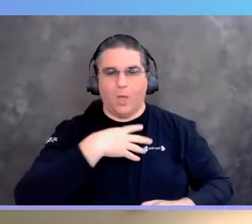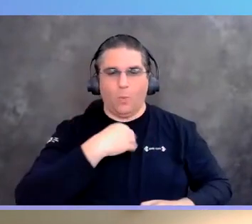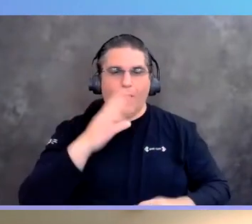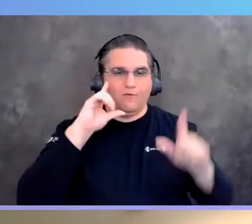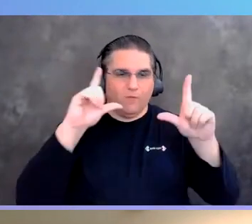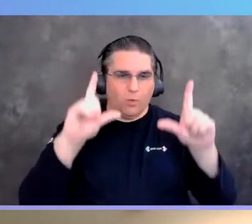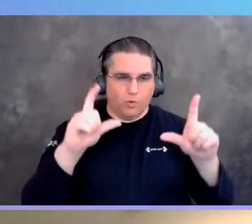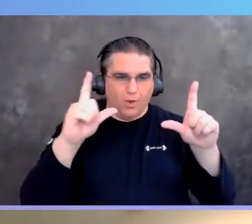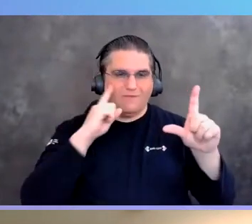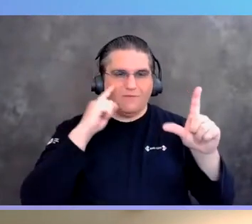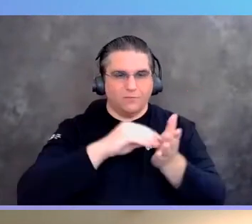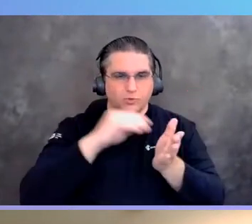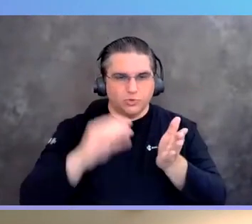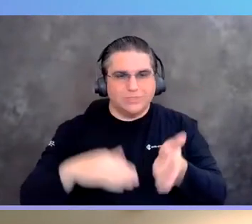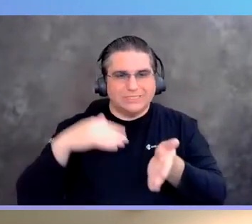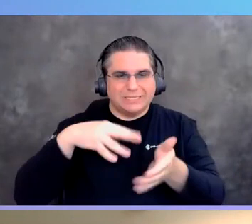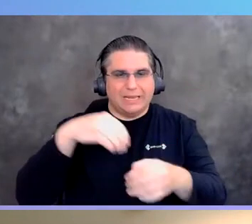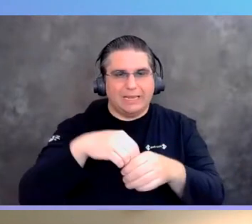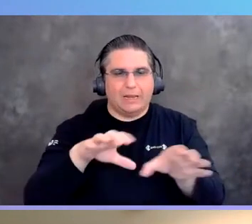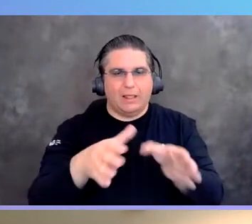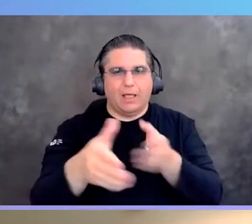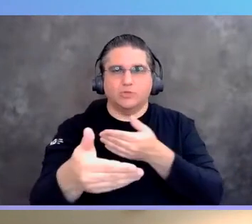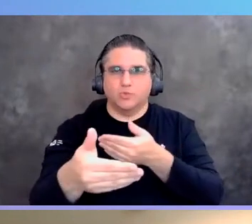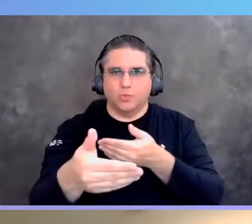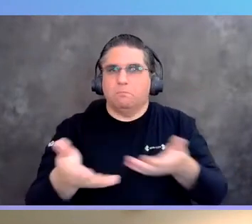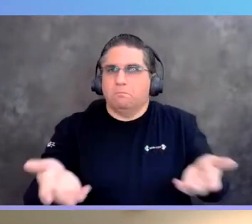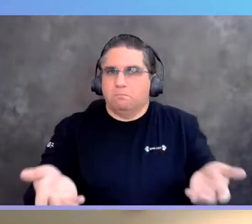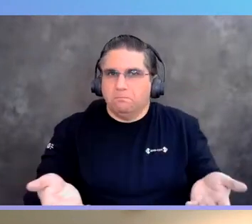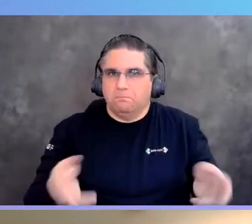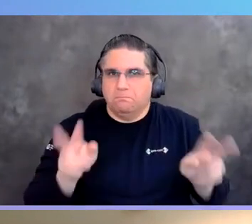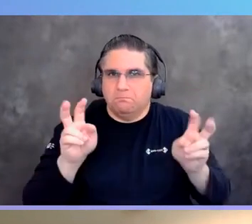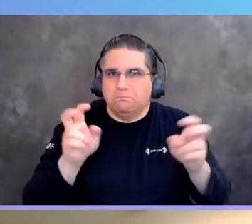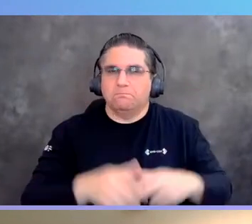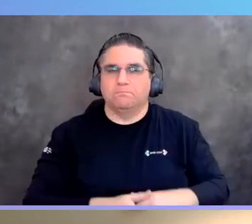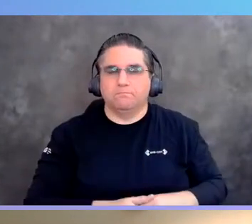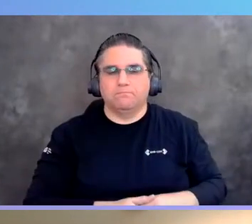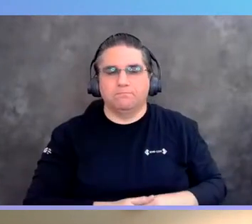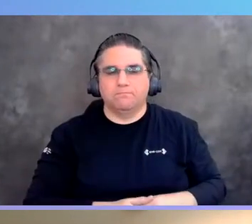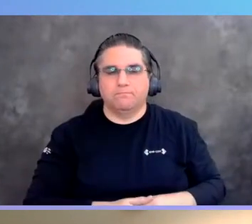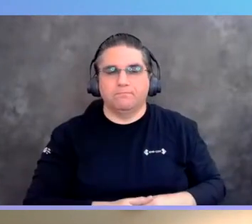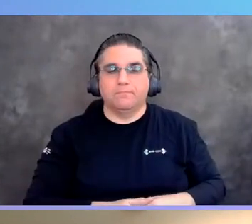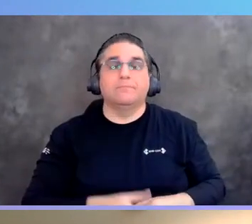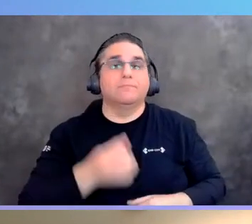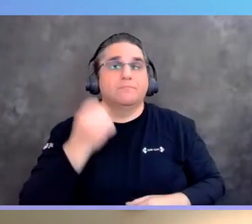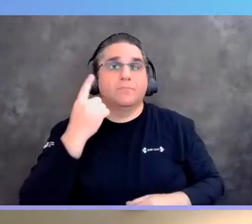in a classroom. The text caption on the side reads Charlotte